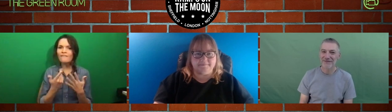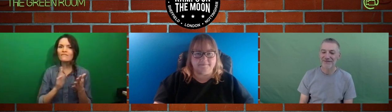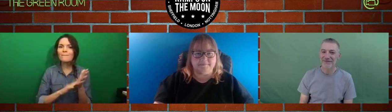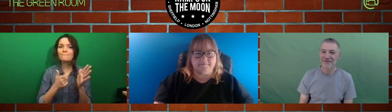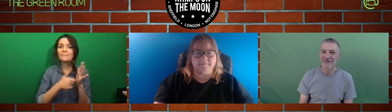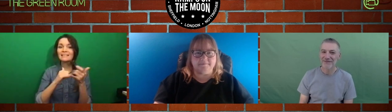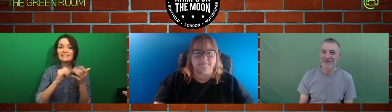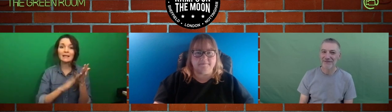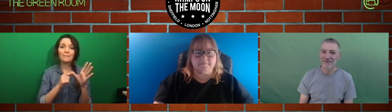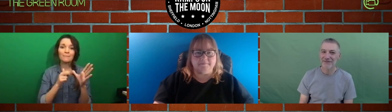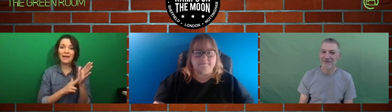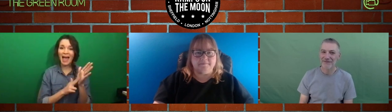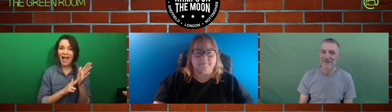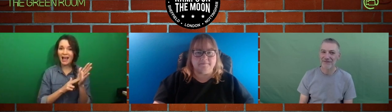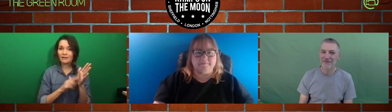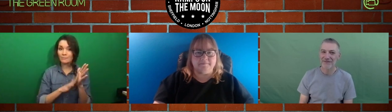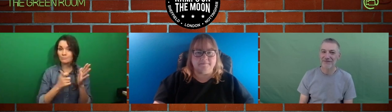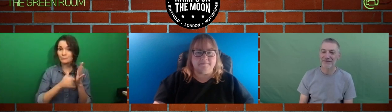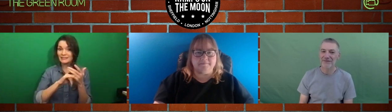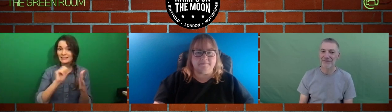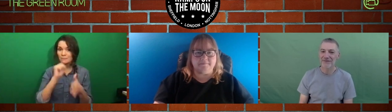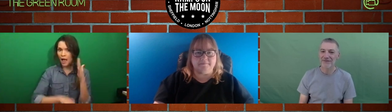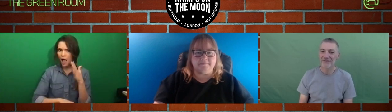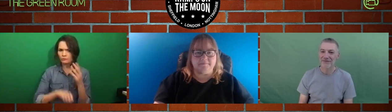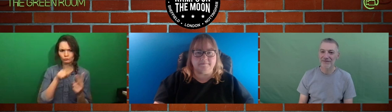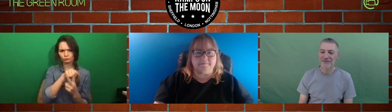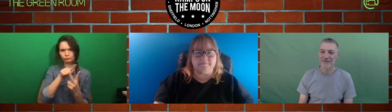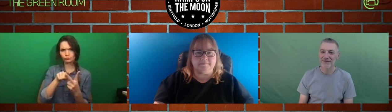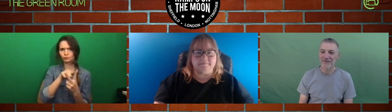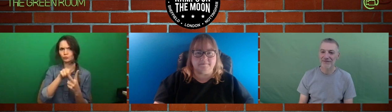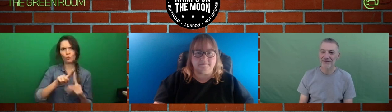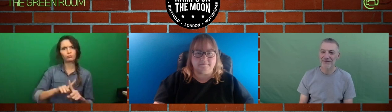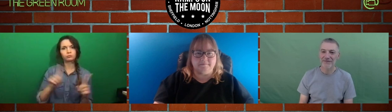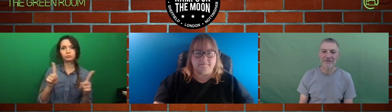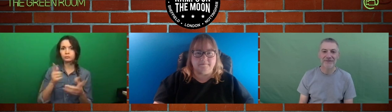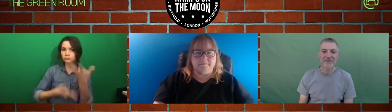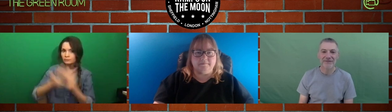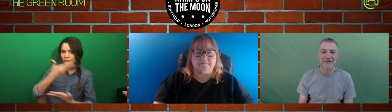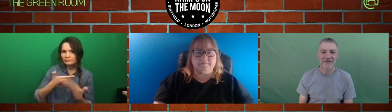about those two characters and how they were very different from each other? RH: Okay.